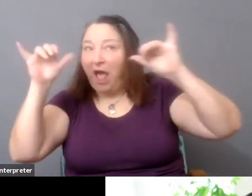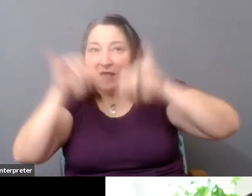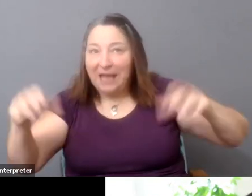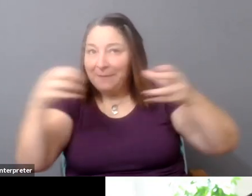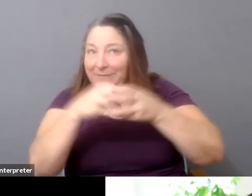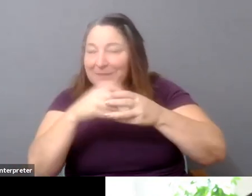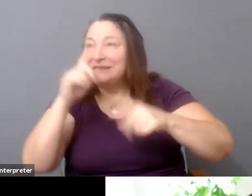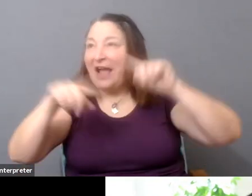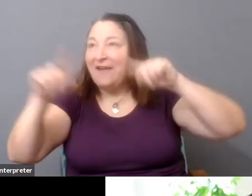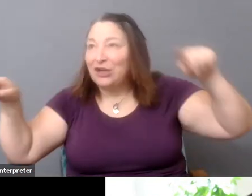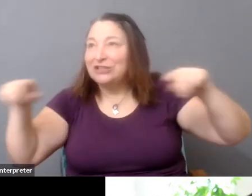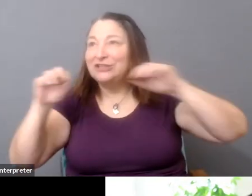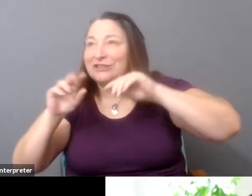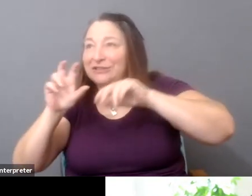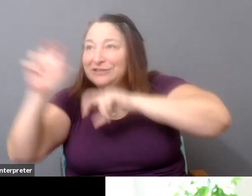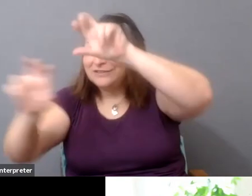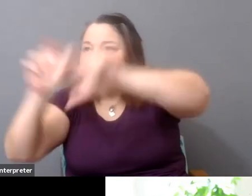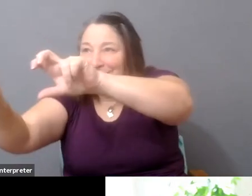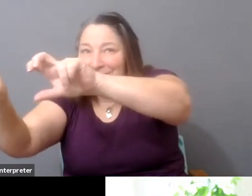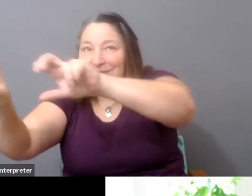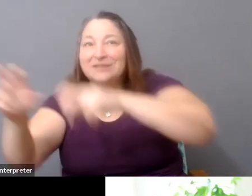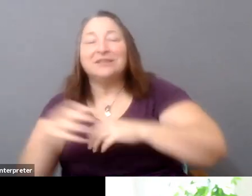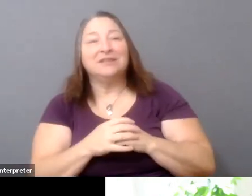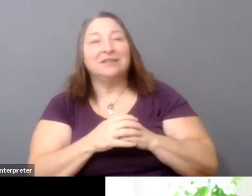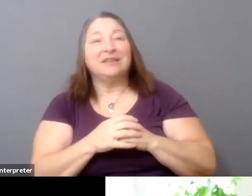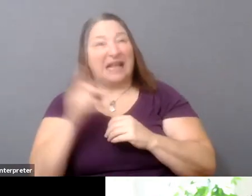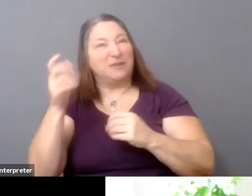if the problem is really with the entrepreneurs as much as it is with the investor side.